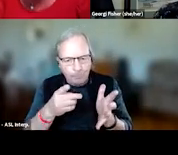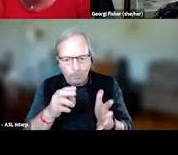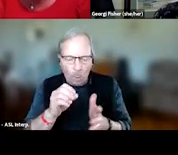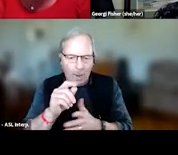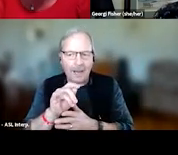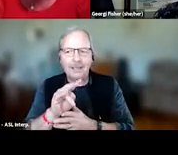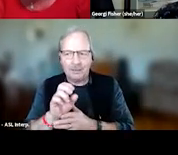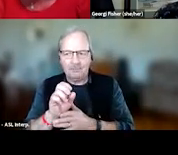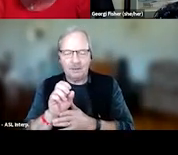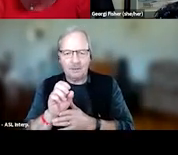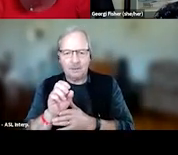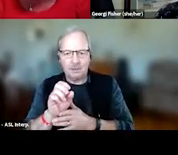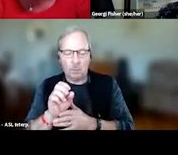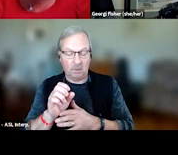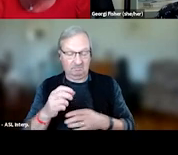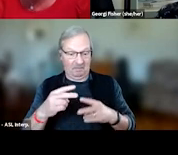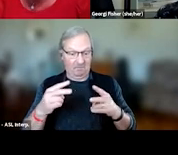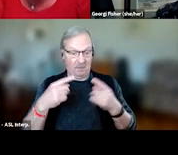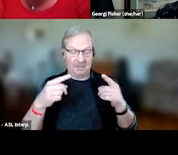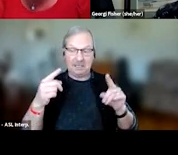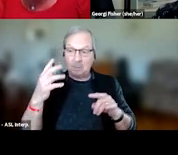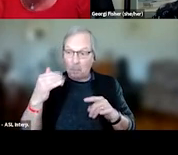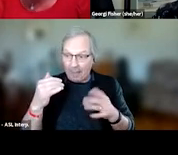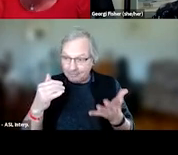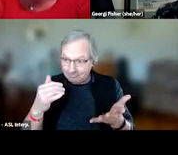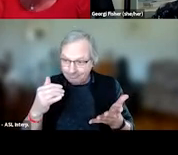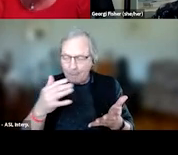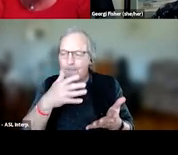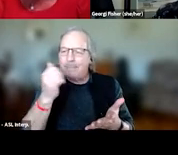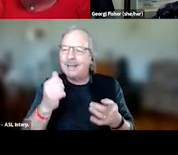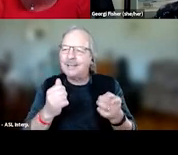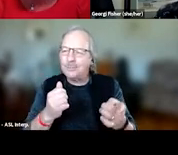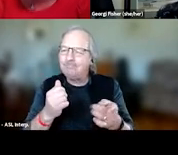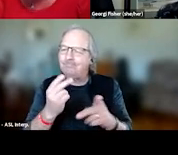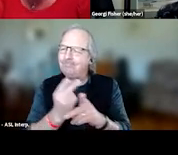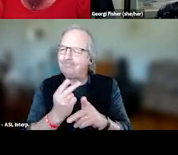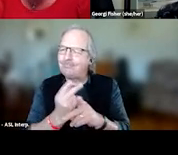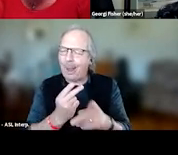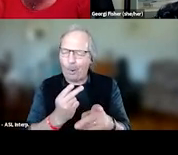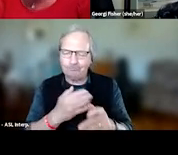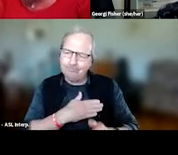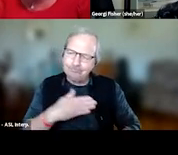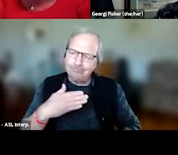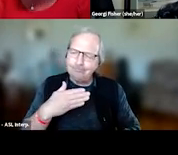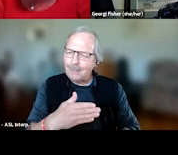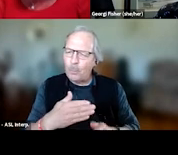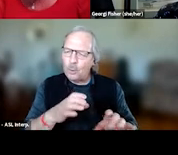we're very successful in what we're doing right now and it is because we care. We're committed, we're doing this as a team.